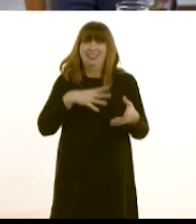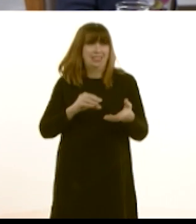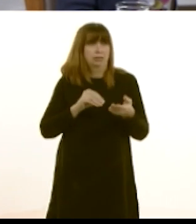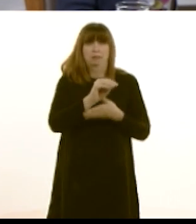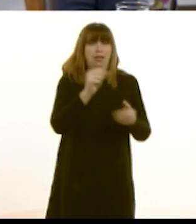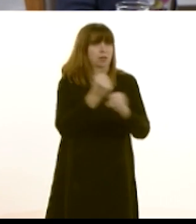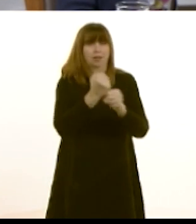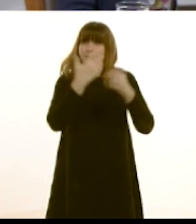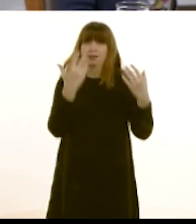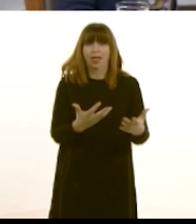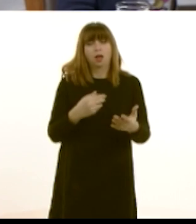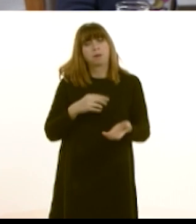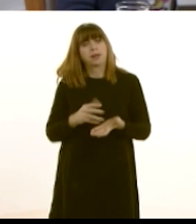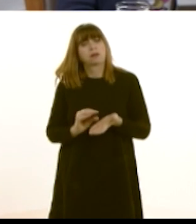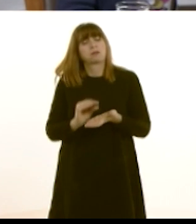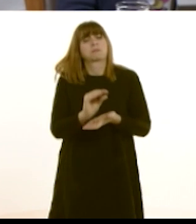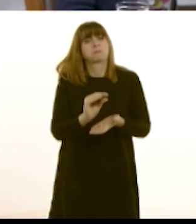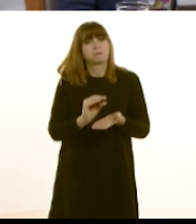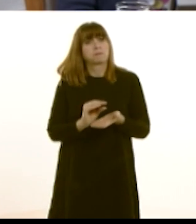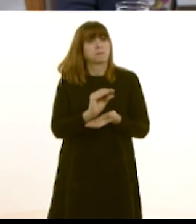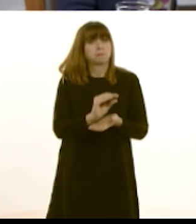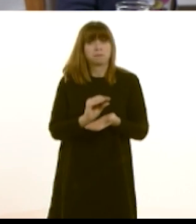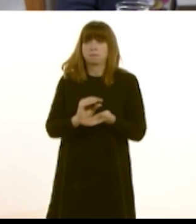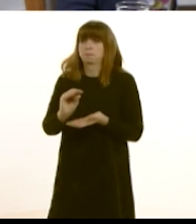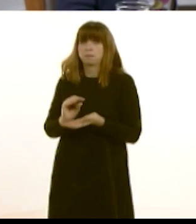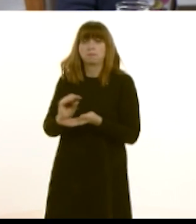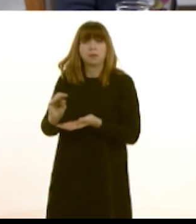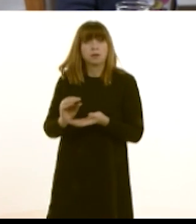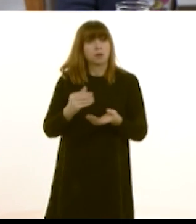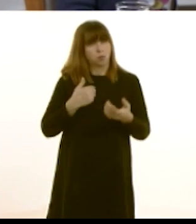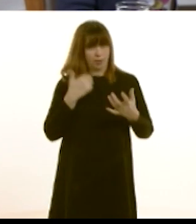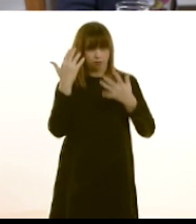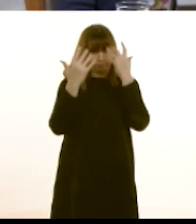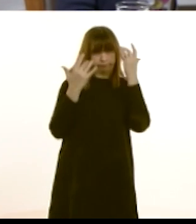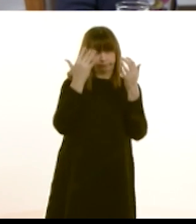homes or their businesses. This is something we are still considering, and Iím sure that the Minister will be able